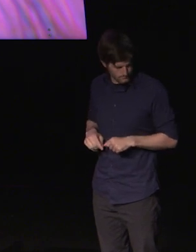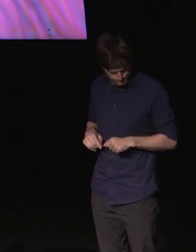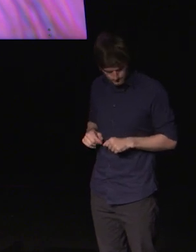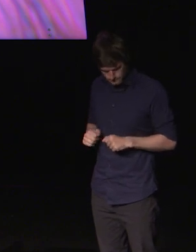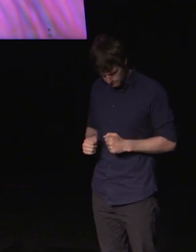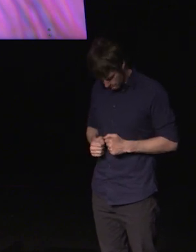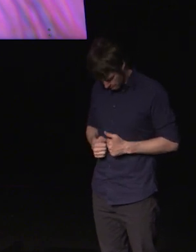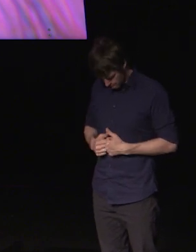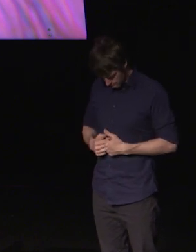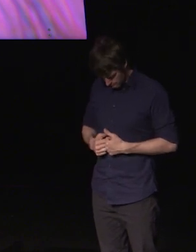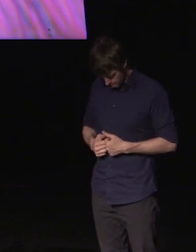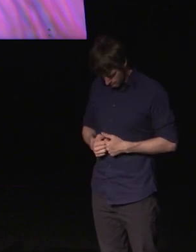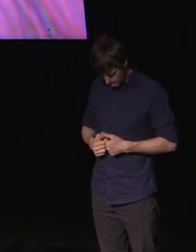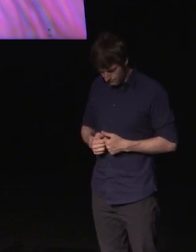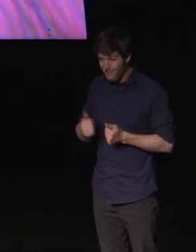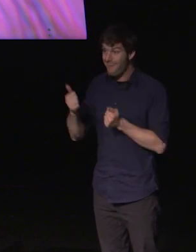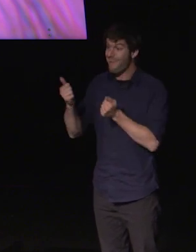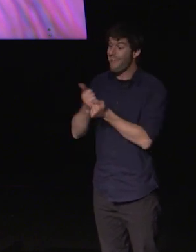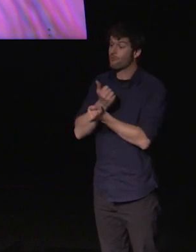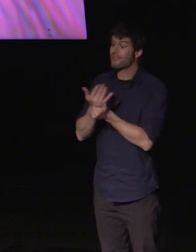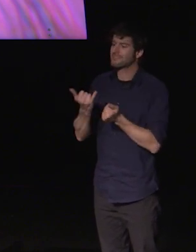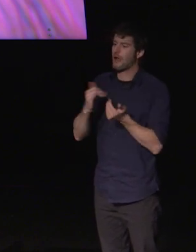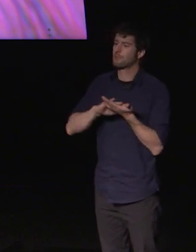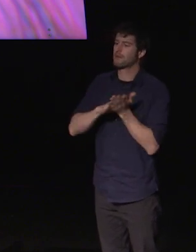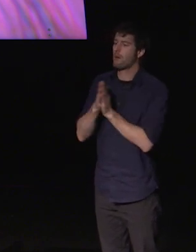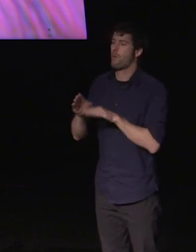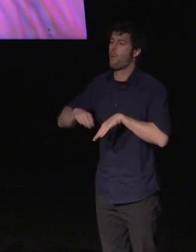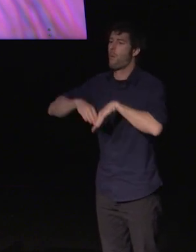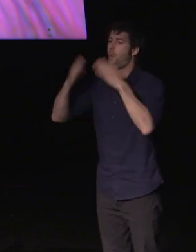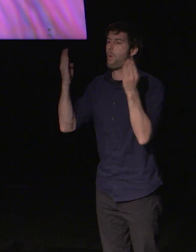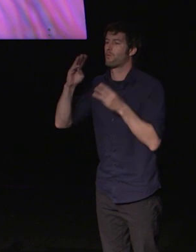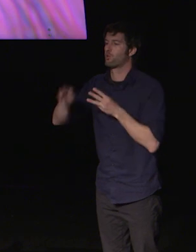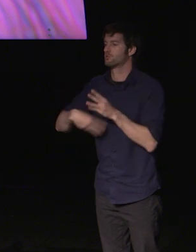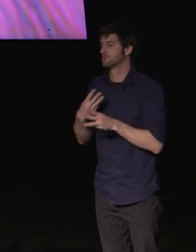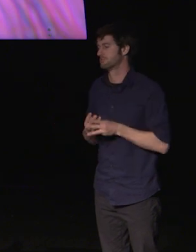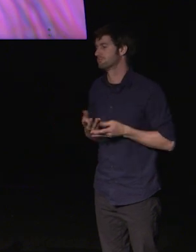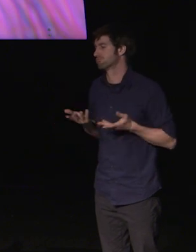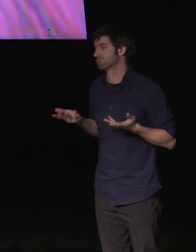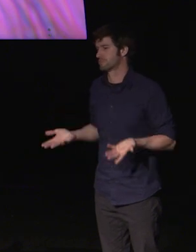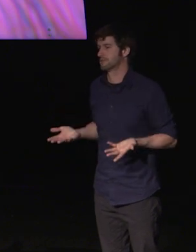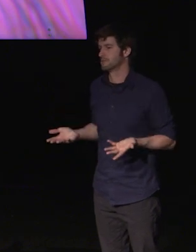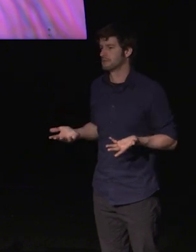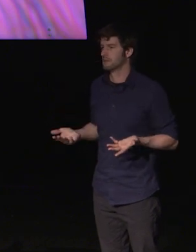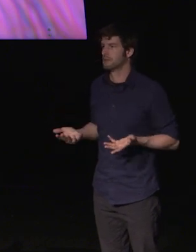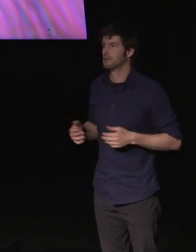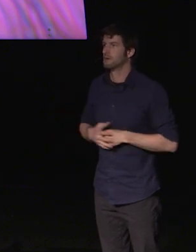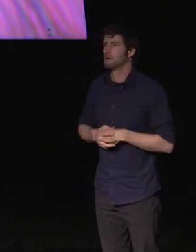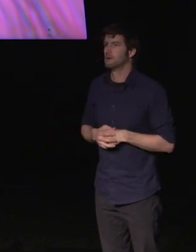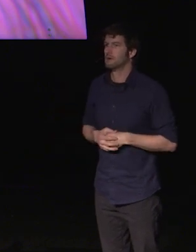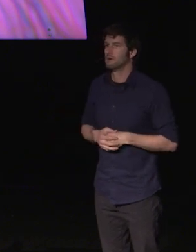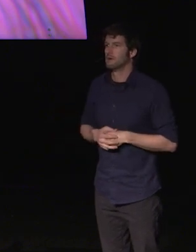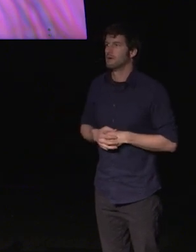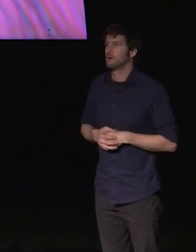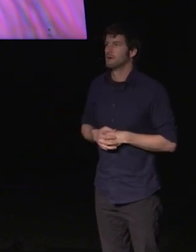Everything now is going open world. And so... One of the things that I think is the most frustrating